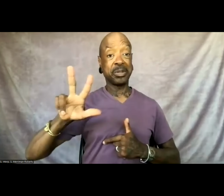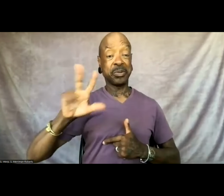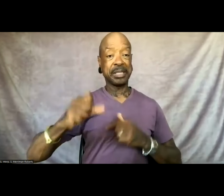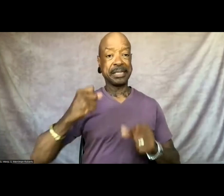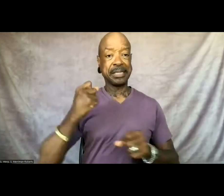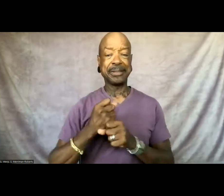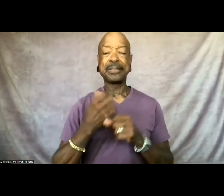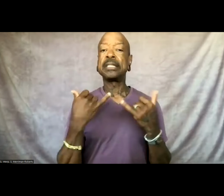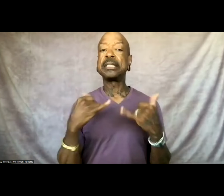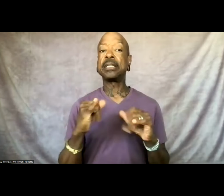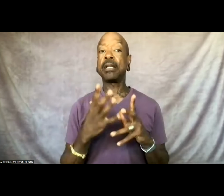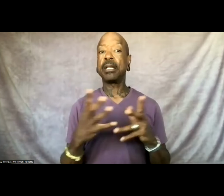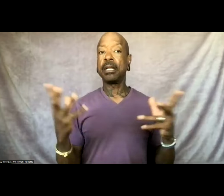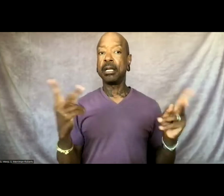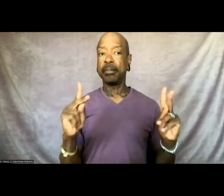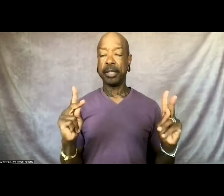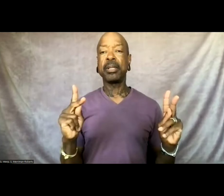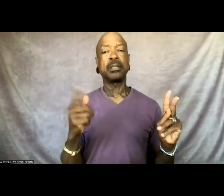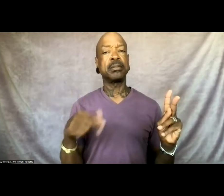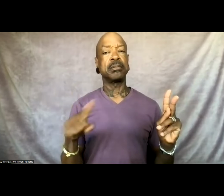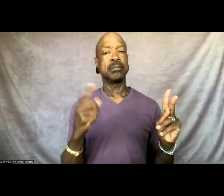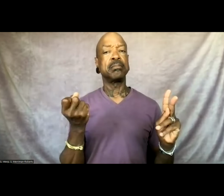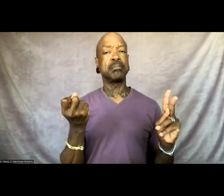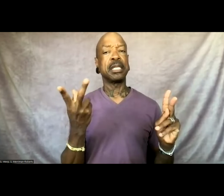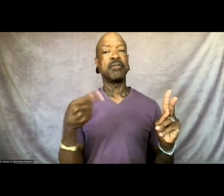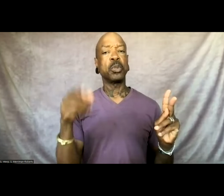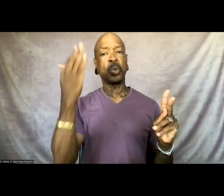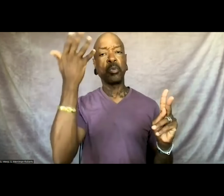promise really has not been fully realized